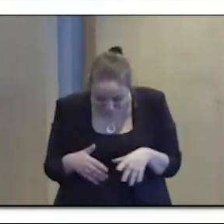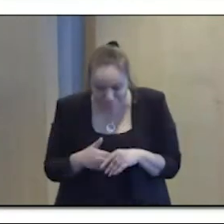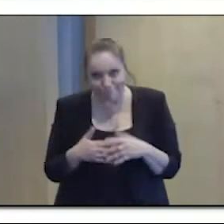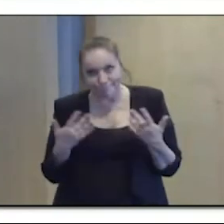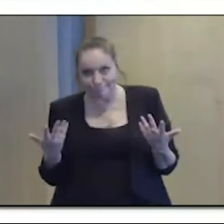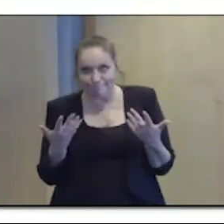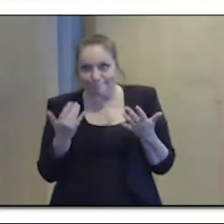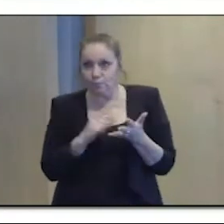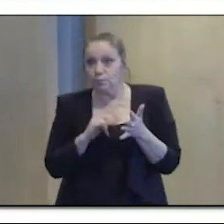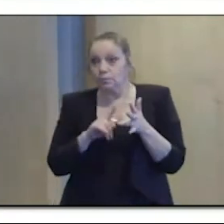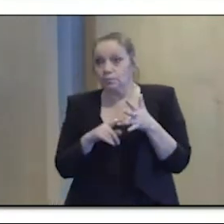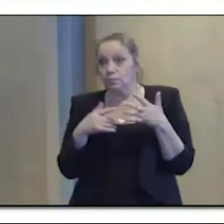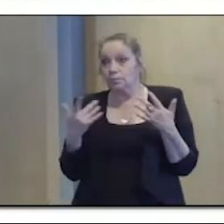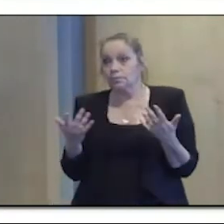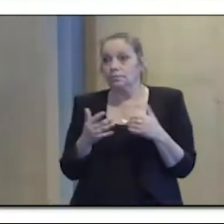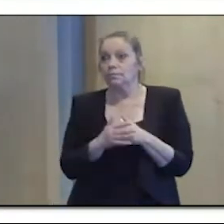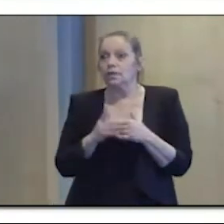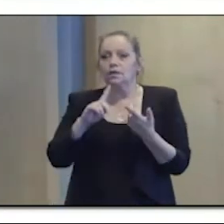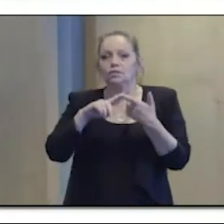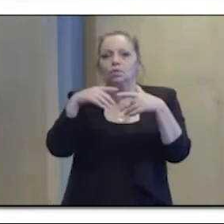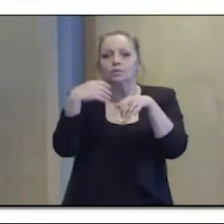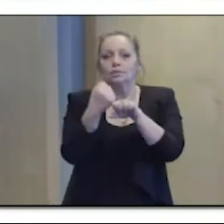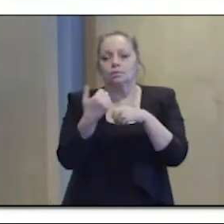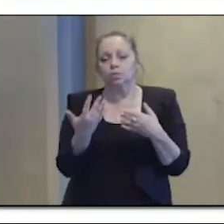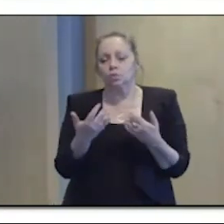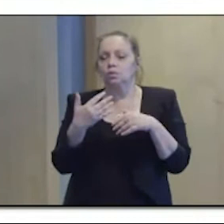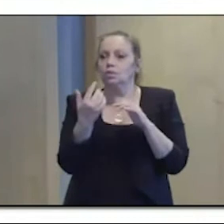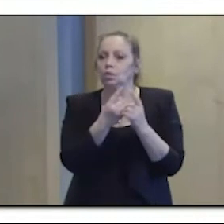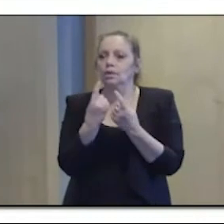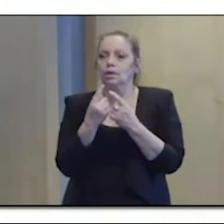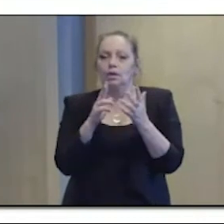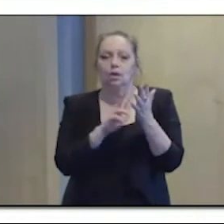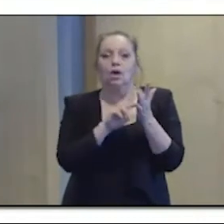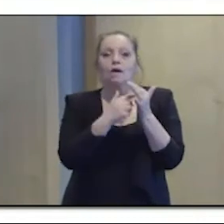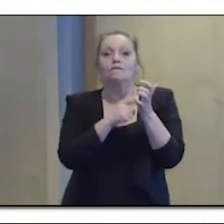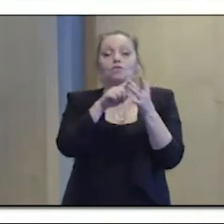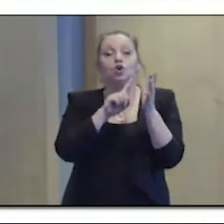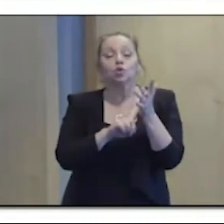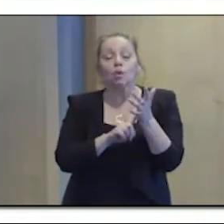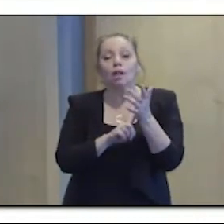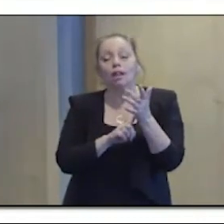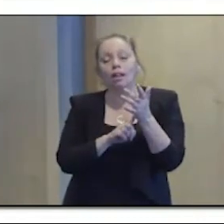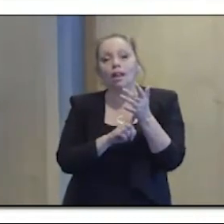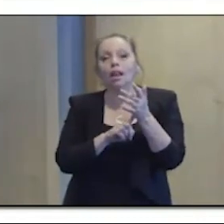So for instance there are things called virtual power plants which is where domestic batteries are